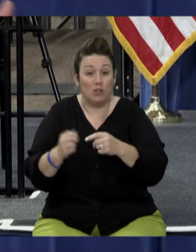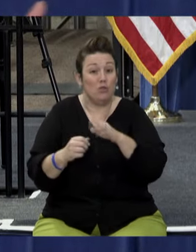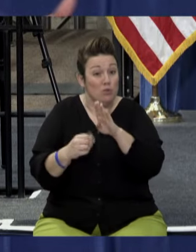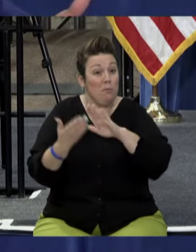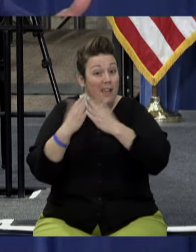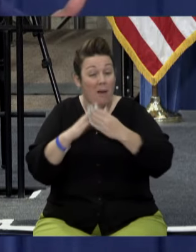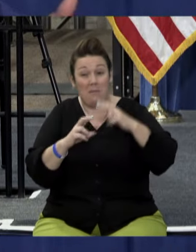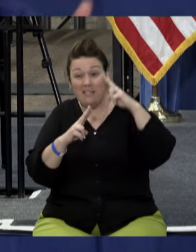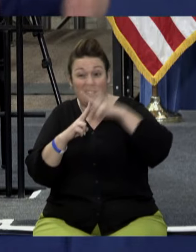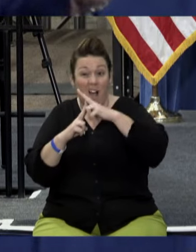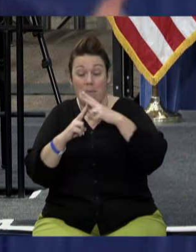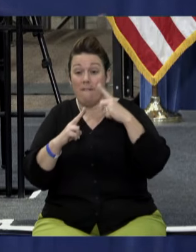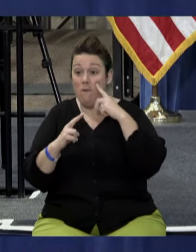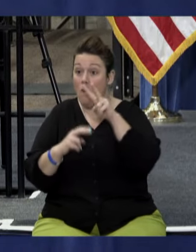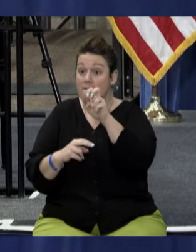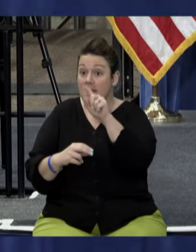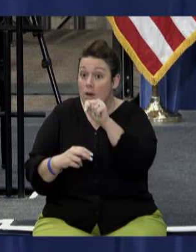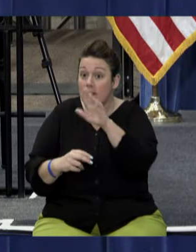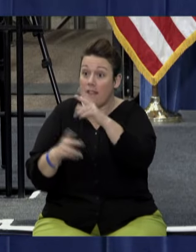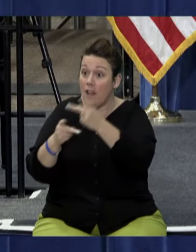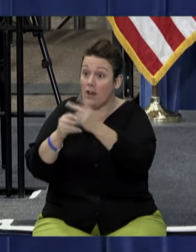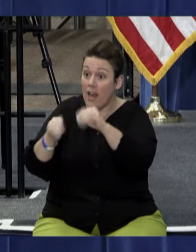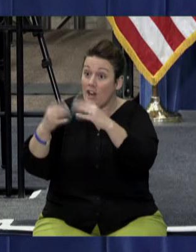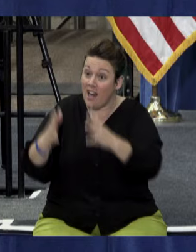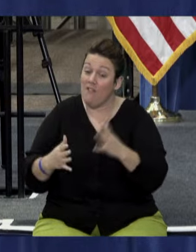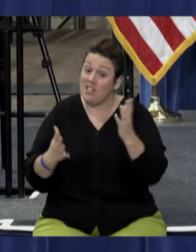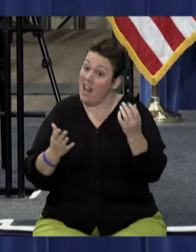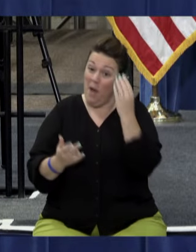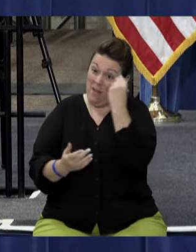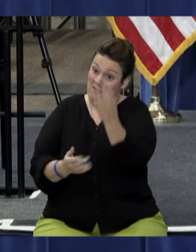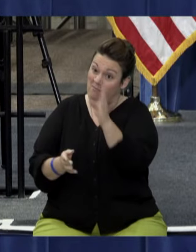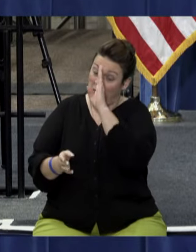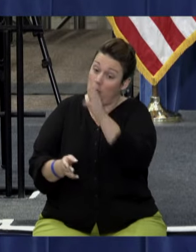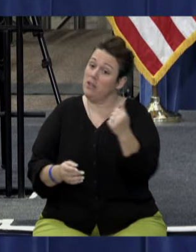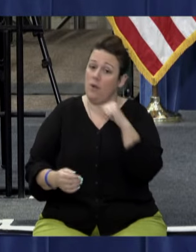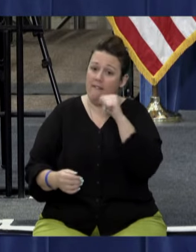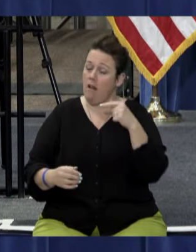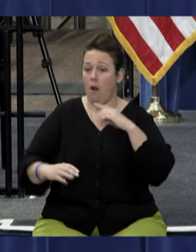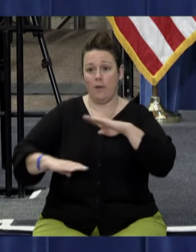veterans and their caregivers. And I'll be just blunt with you, we haven't always met the mark.